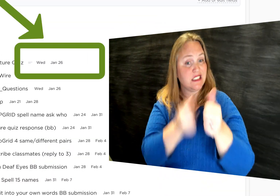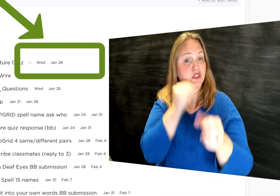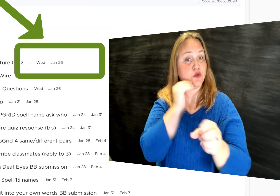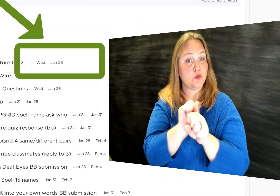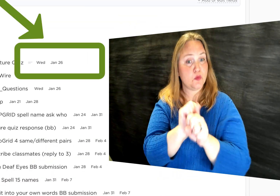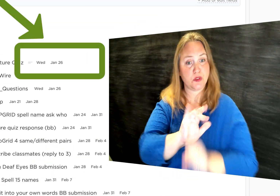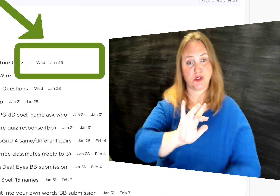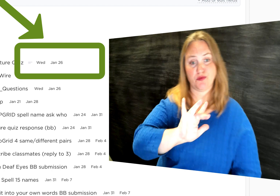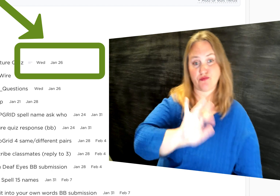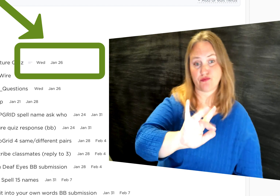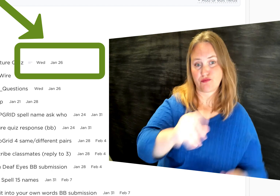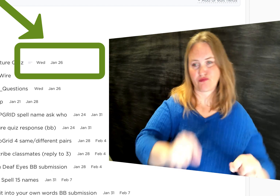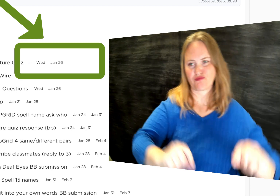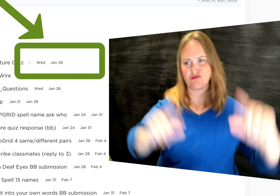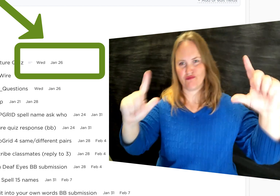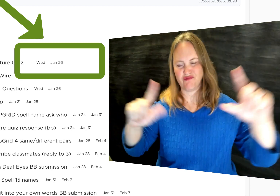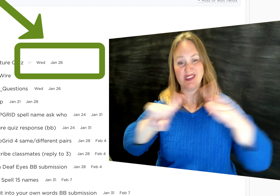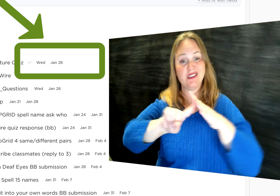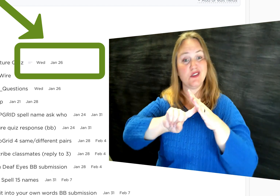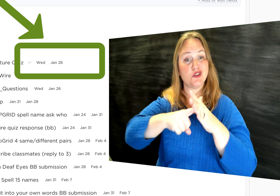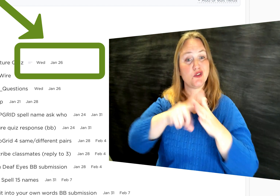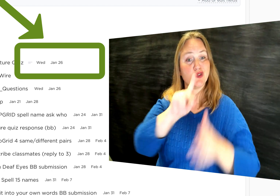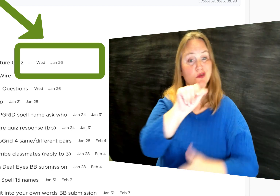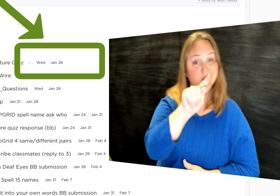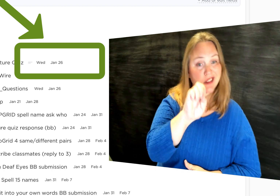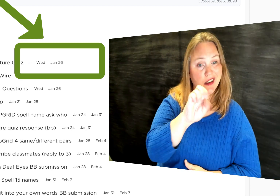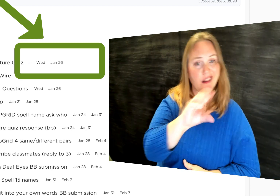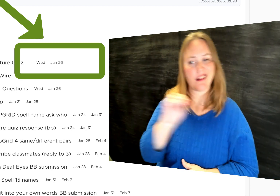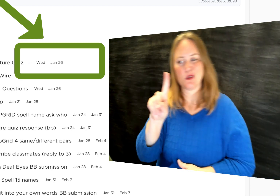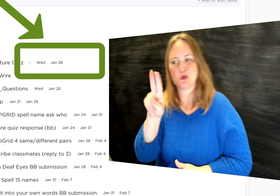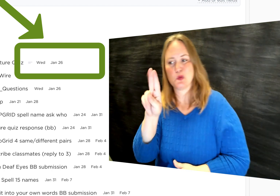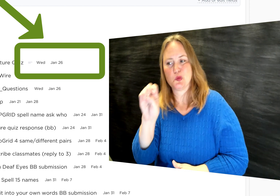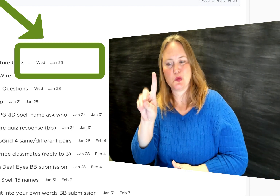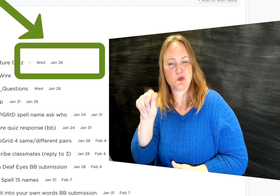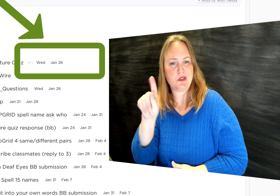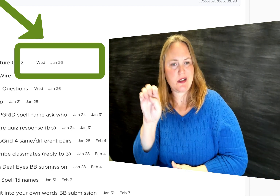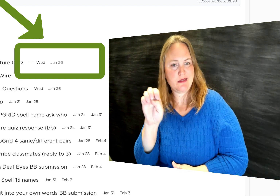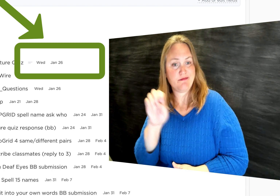when the assignment is due for the students.